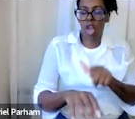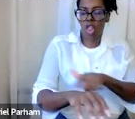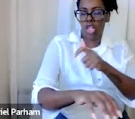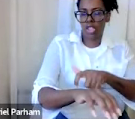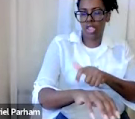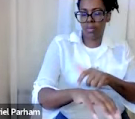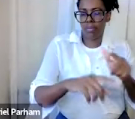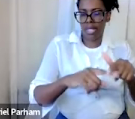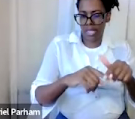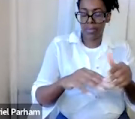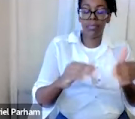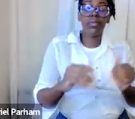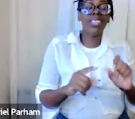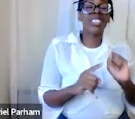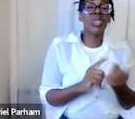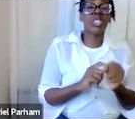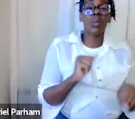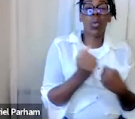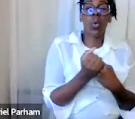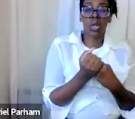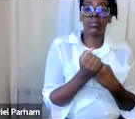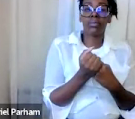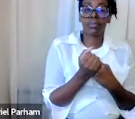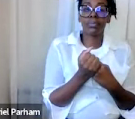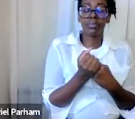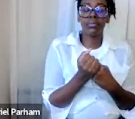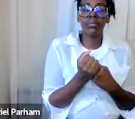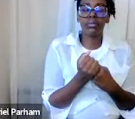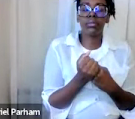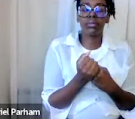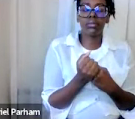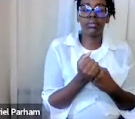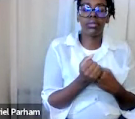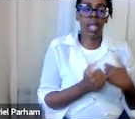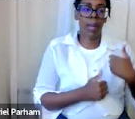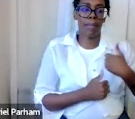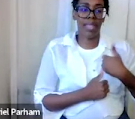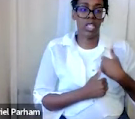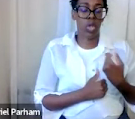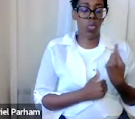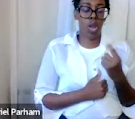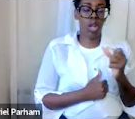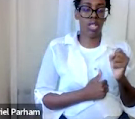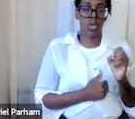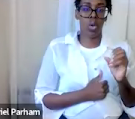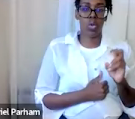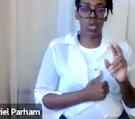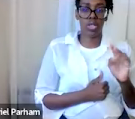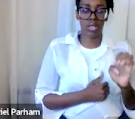The situational supports are those such as the military, as Military OneSource, Military & Family Life Counselors.